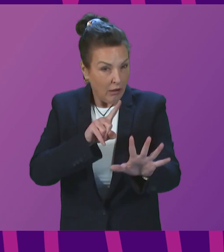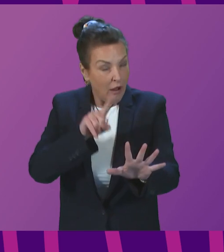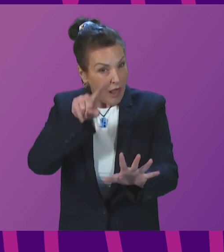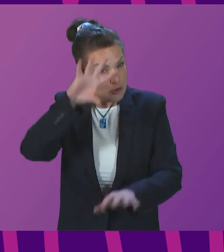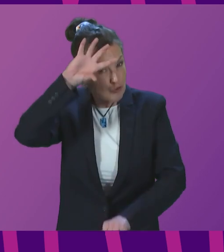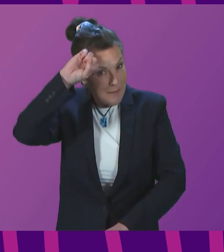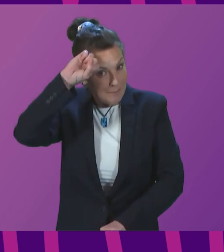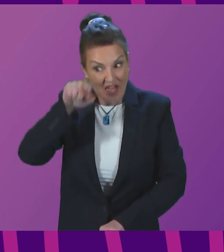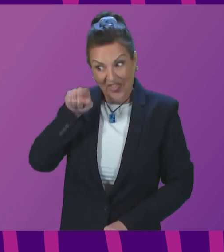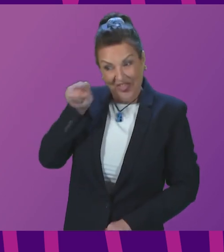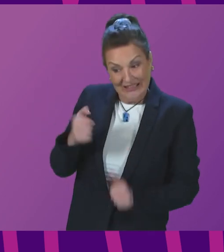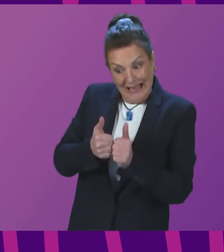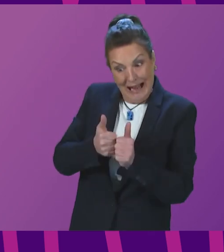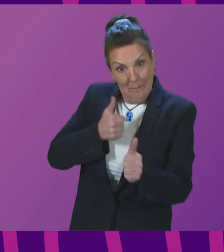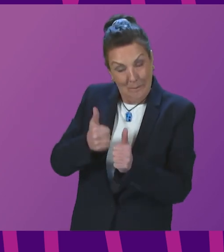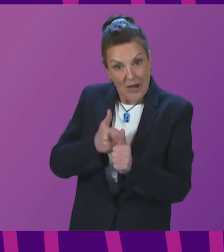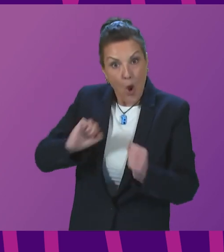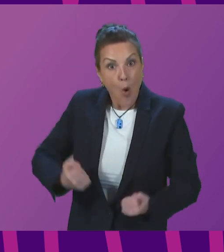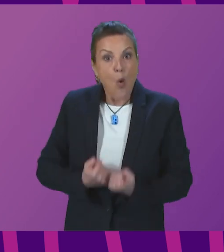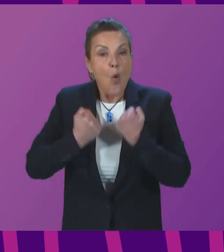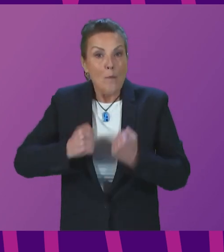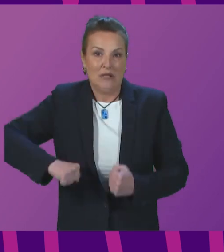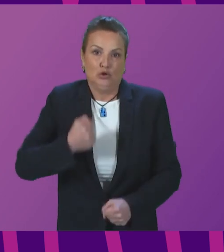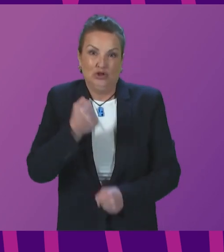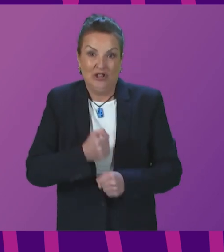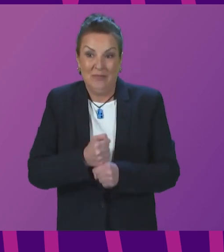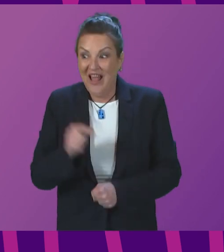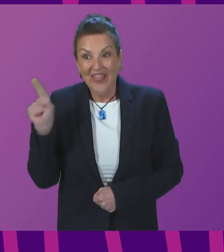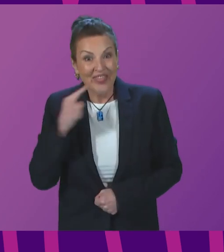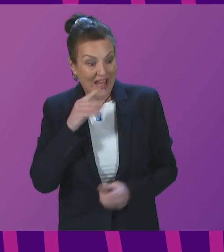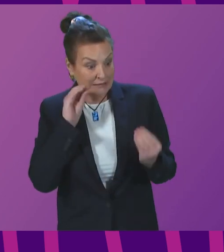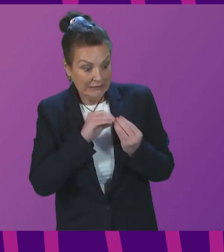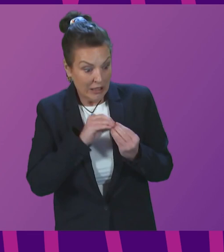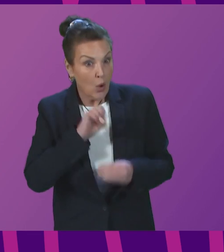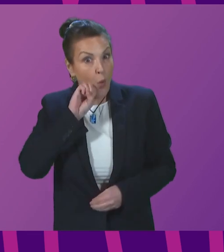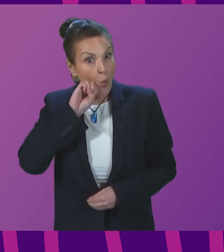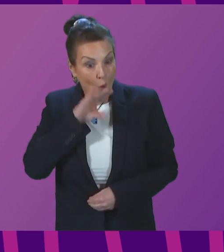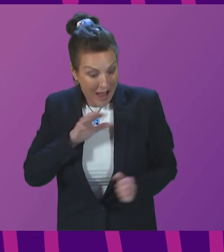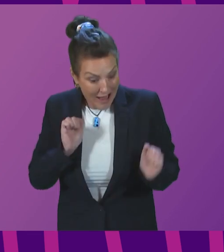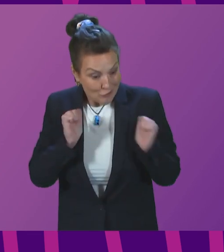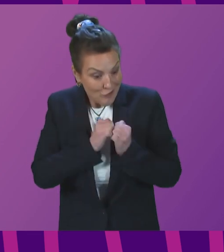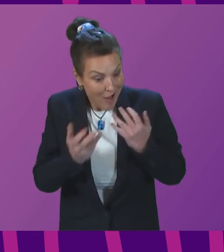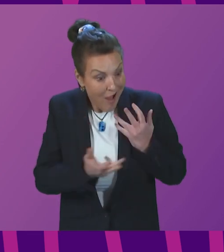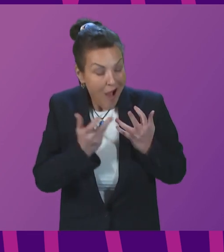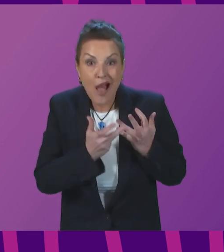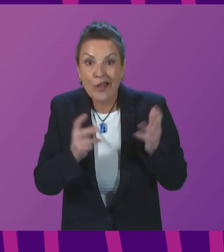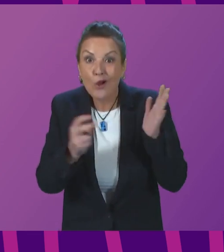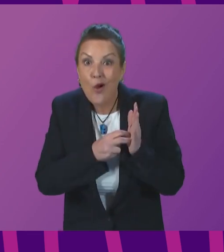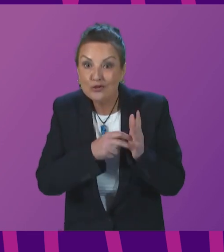is owned by the Scottish Government—that it would not agree another contract with those conditions.